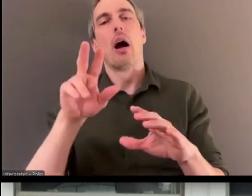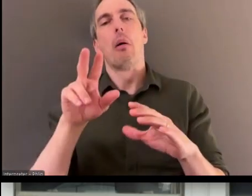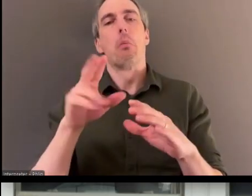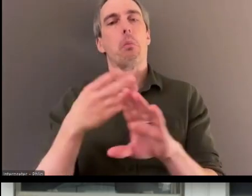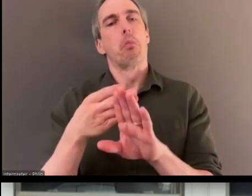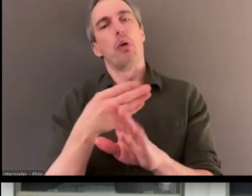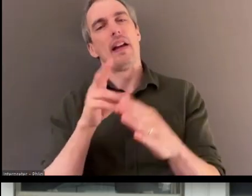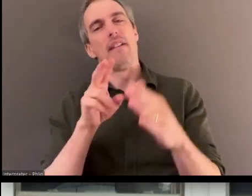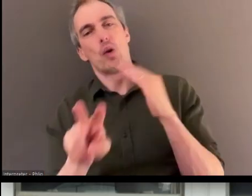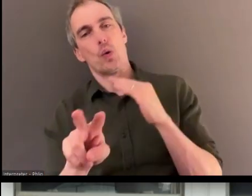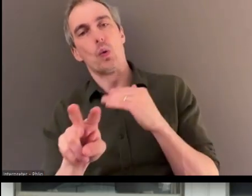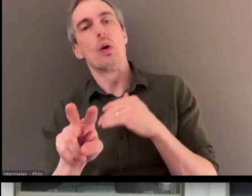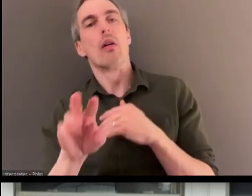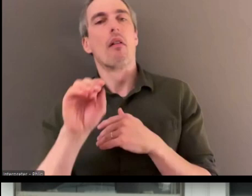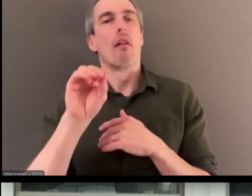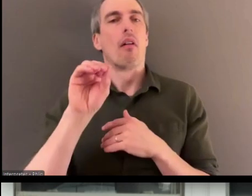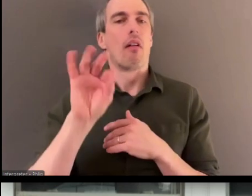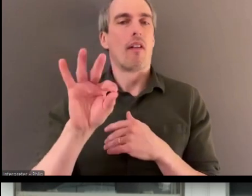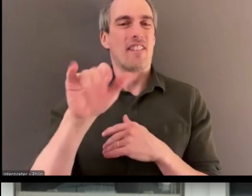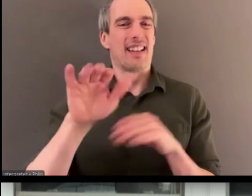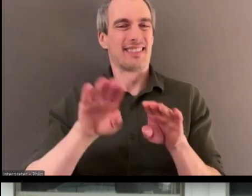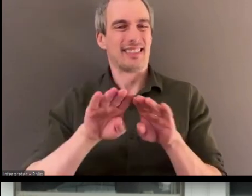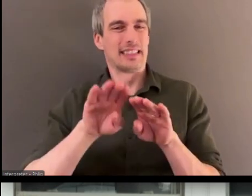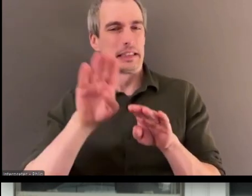bit of markdown. So Dylan, you want to talk about that?